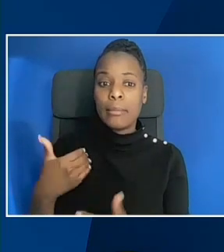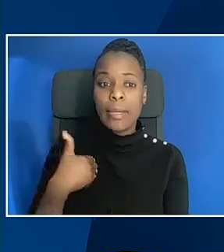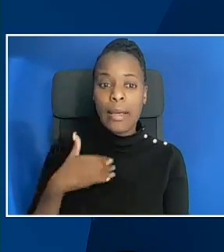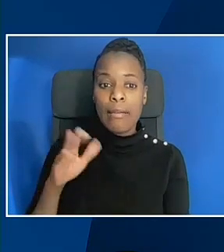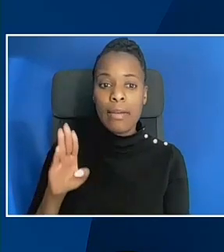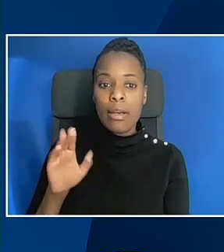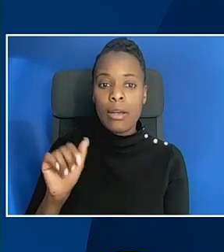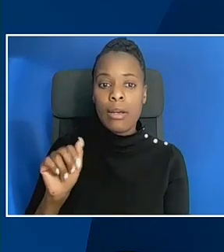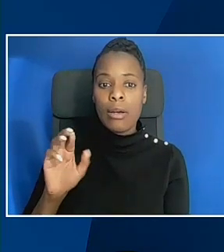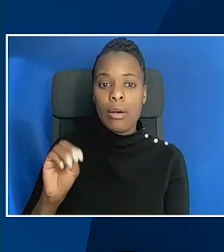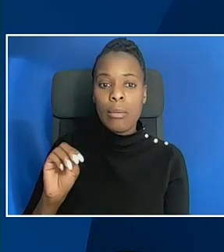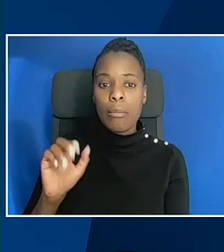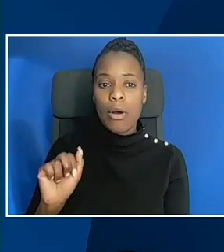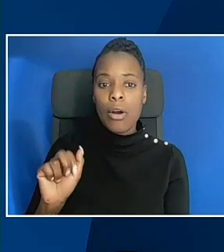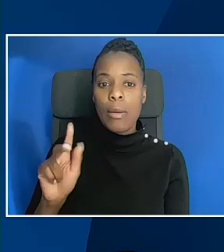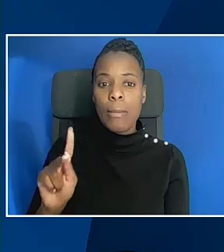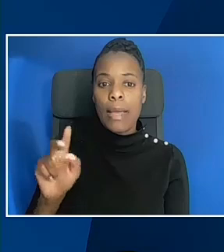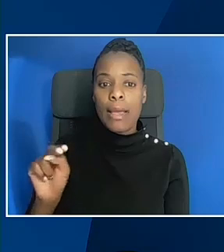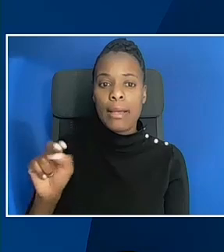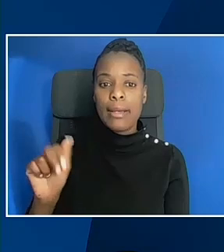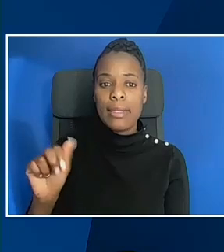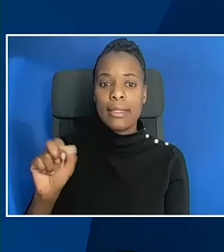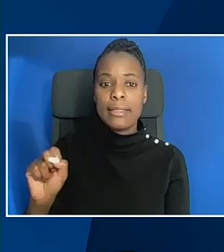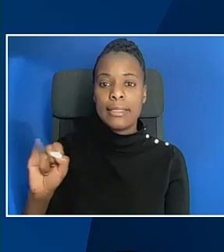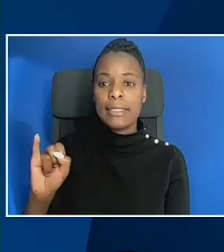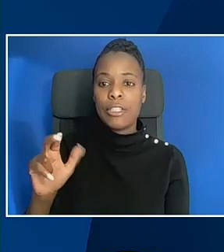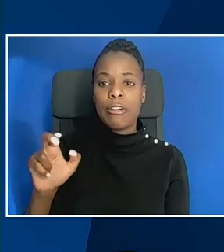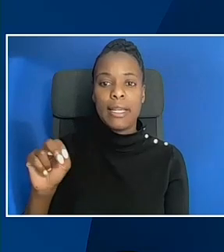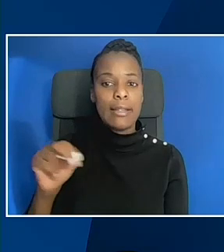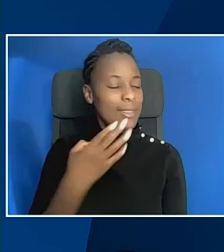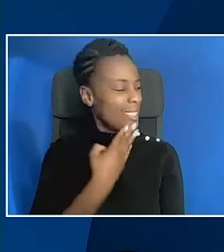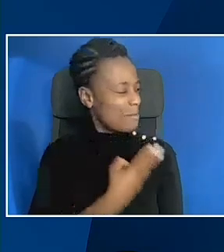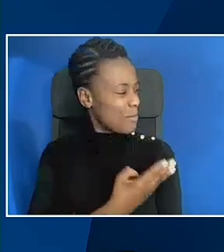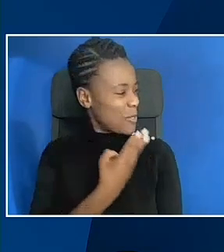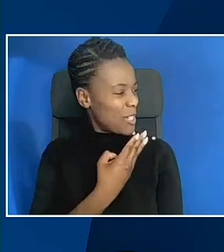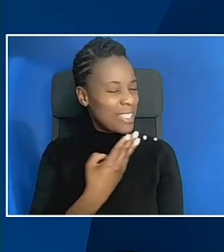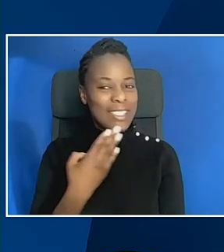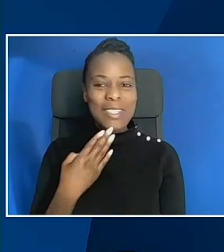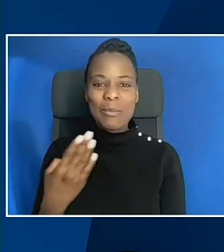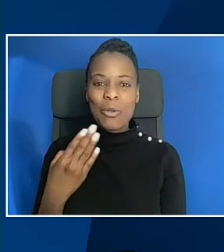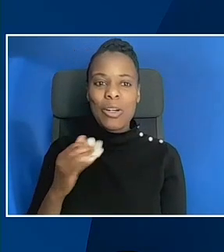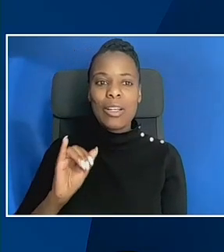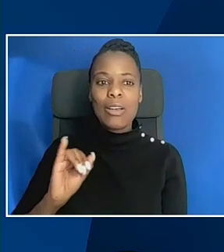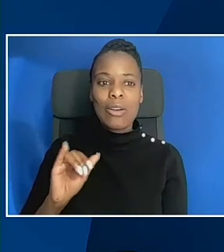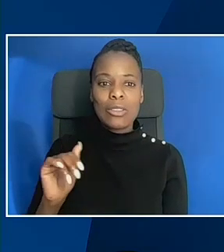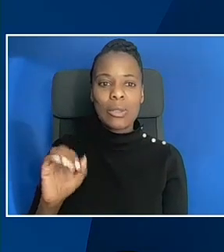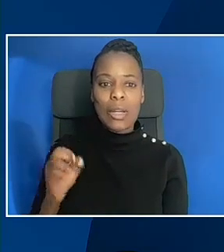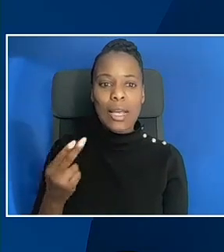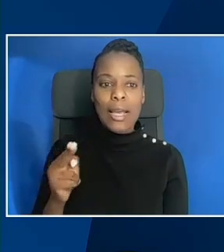Good morning. Good morning. And Ashlyn Haycock-Lohmann. Good morning.